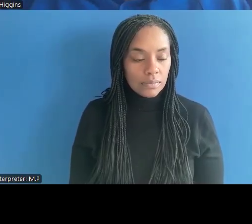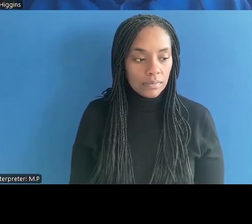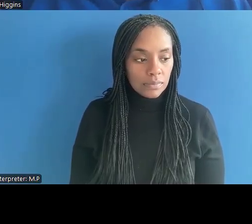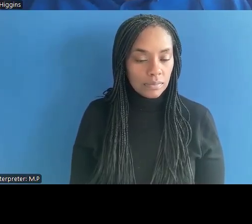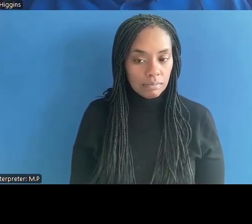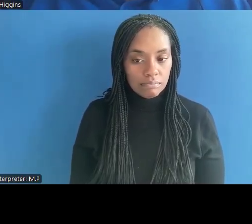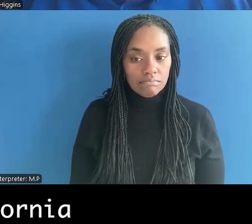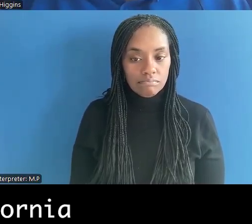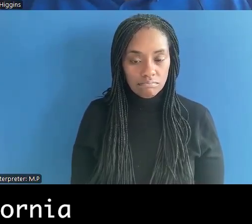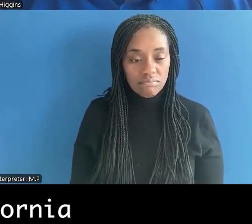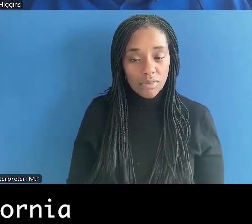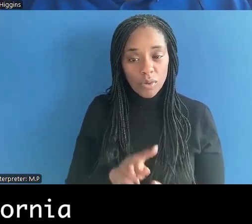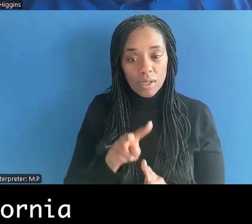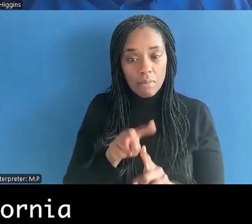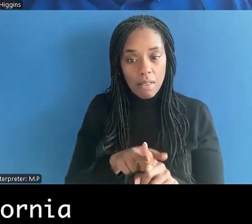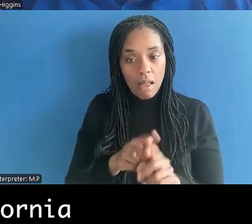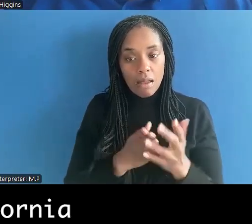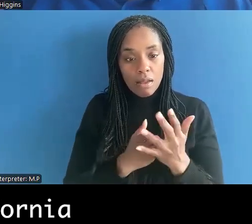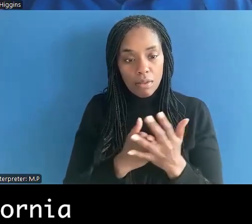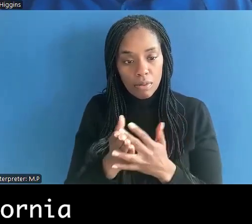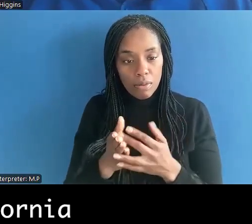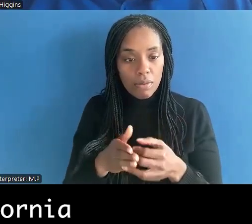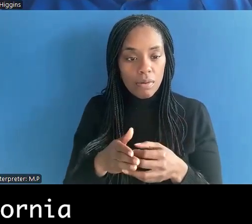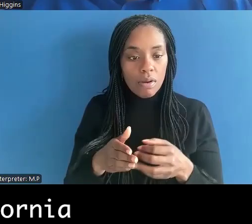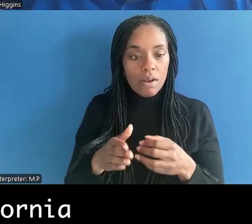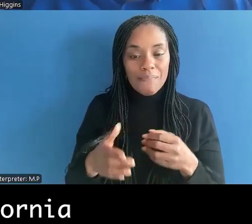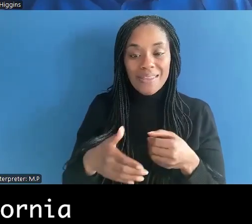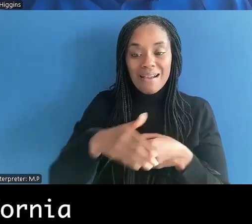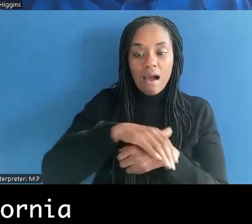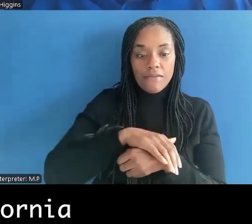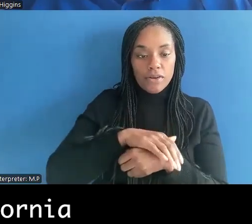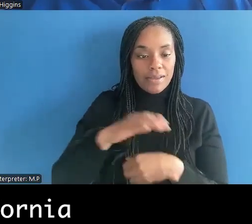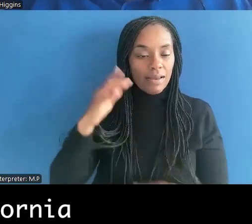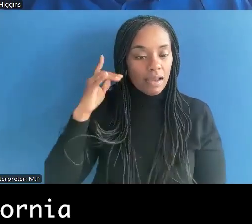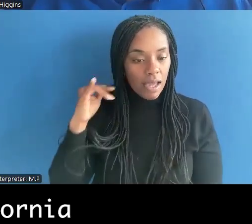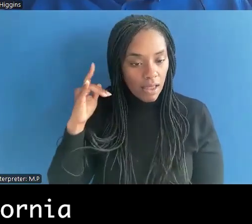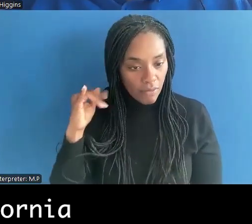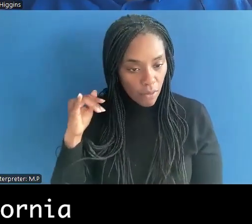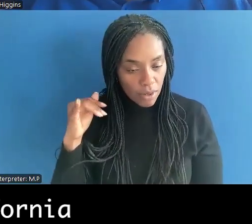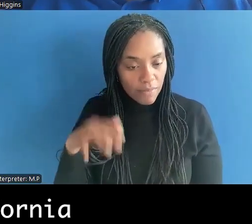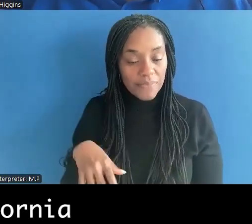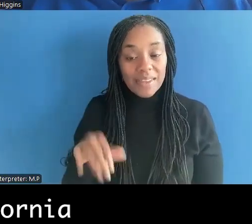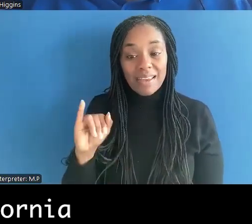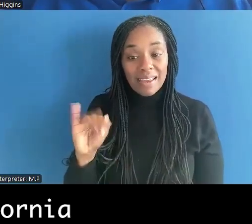You can apply through Covered California and a Covered California will also, if you apply on their website,